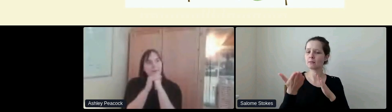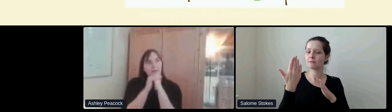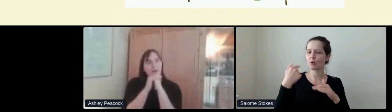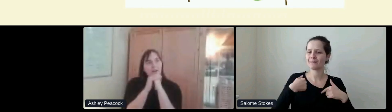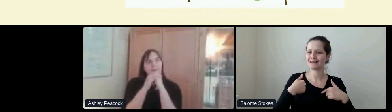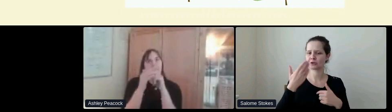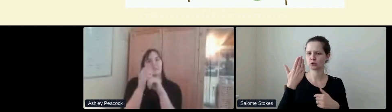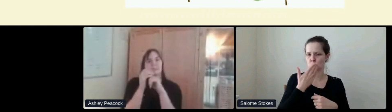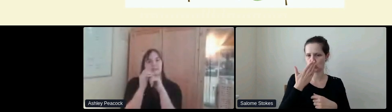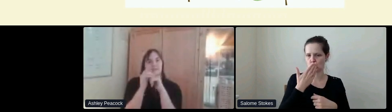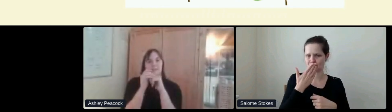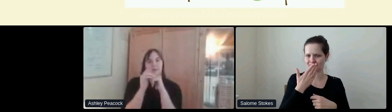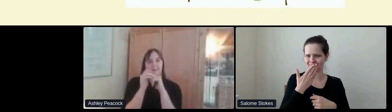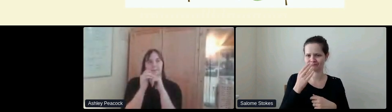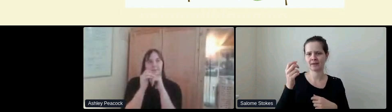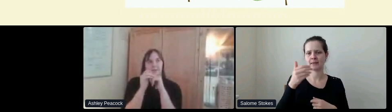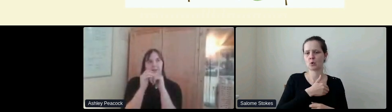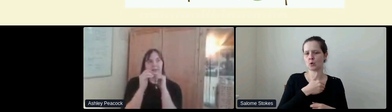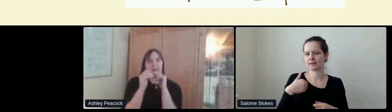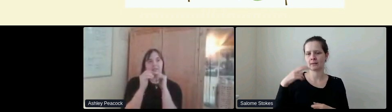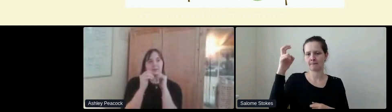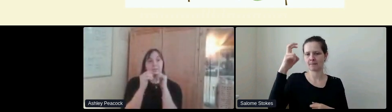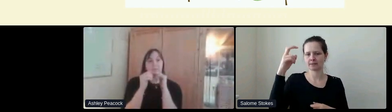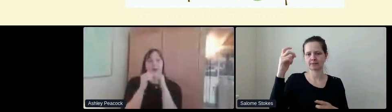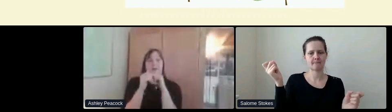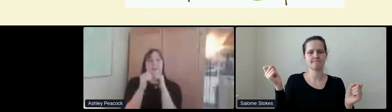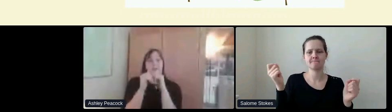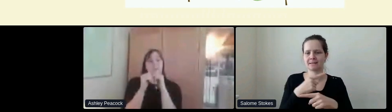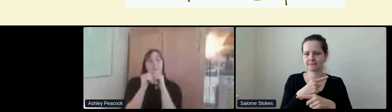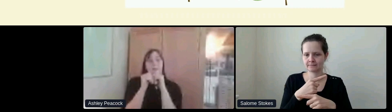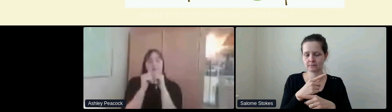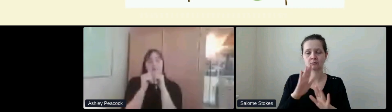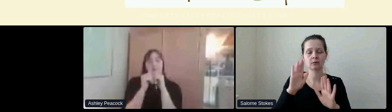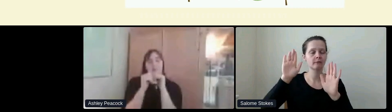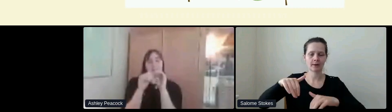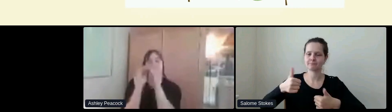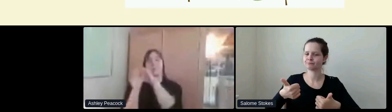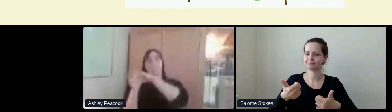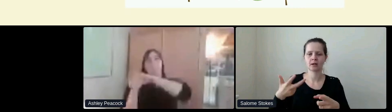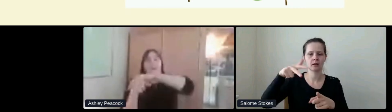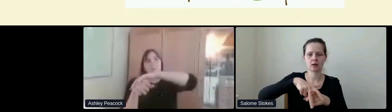I'd miss the bus in the morning and so I biked to school because it was a private buss that took us